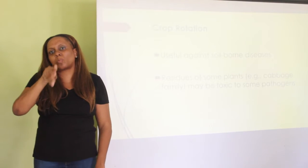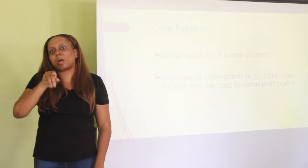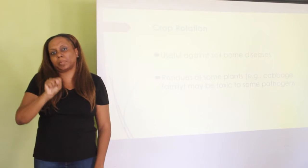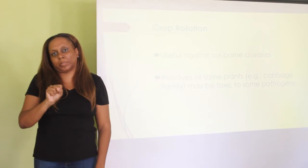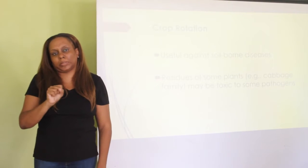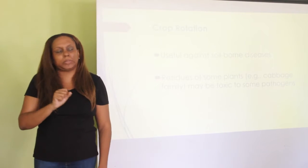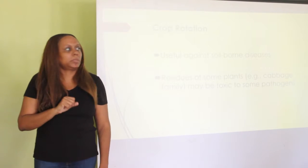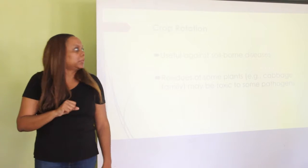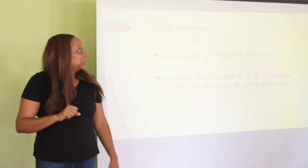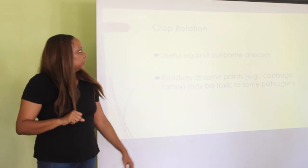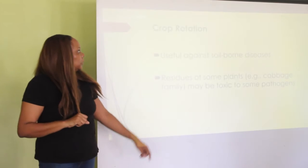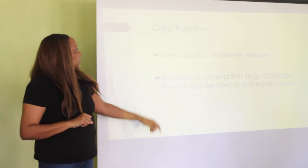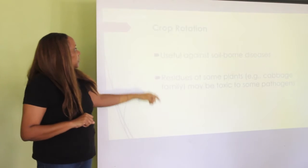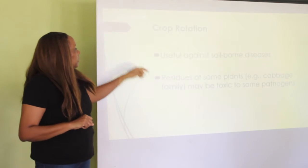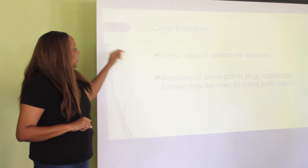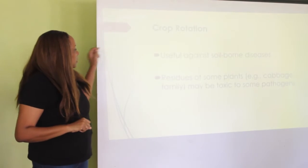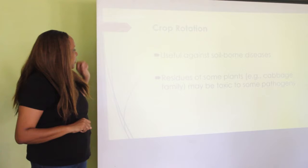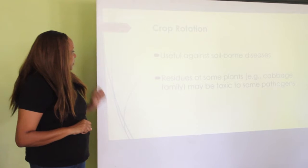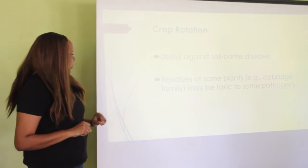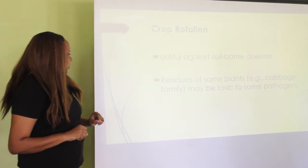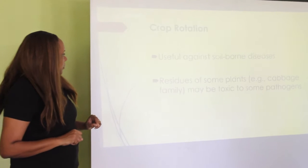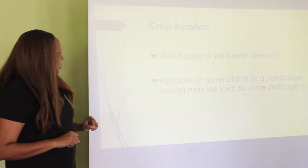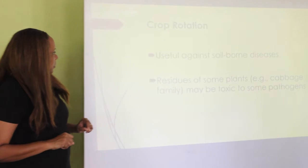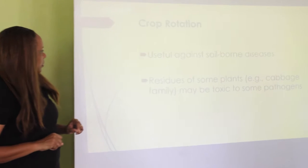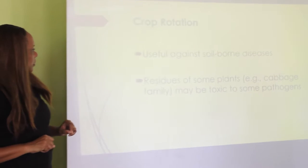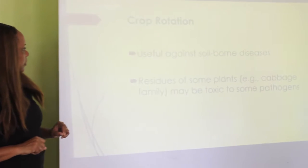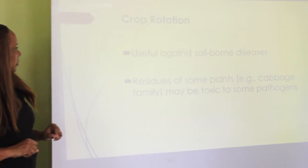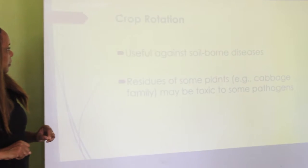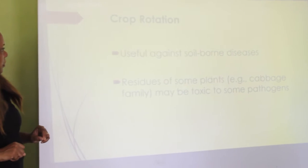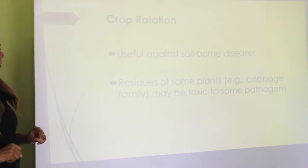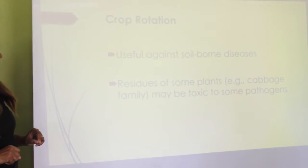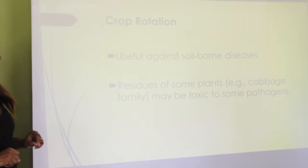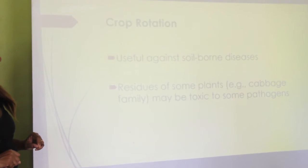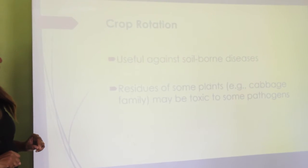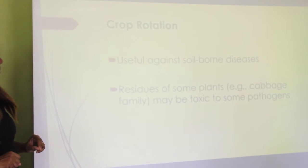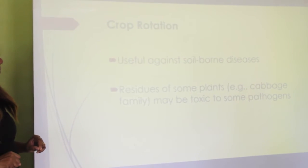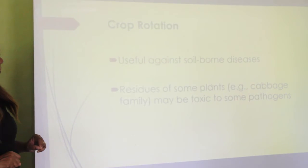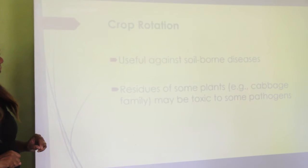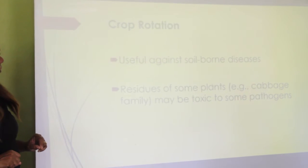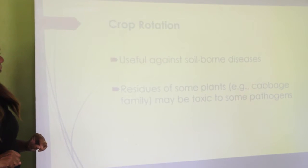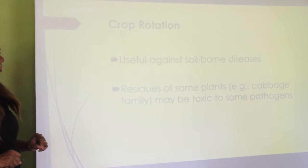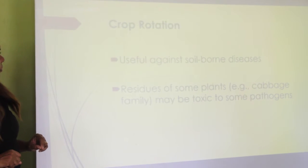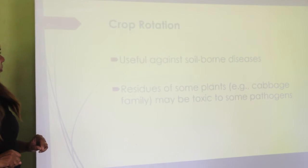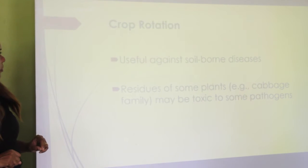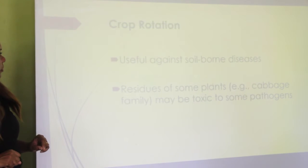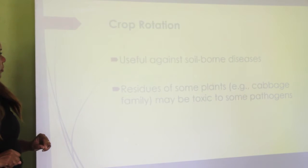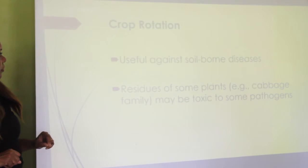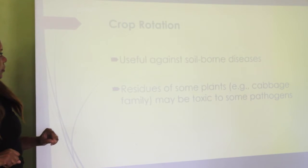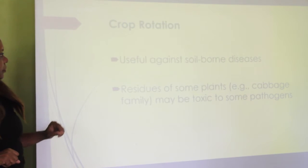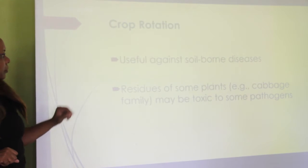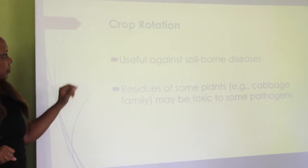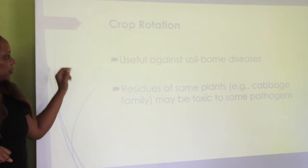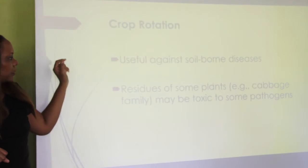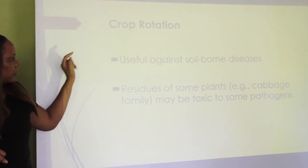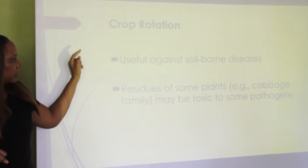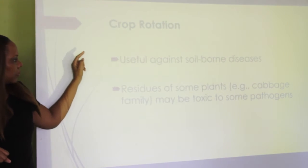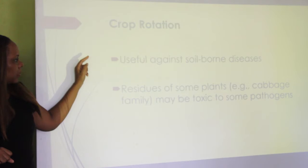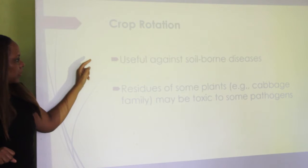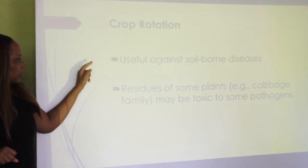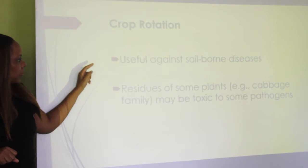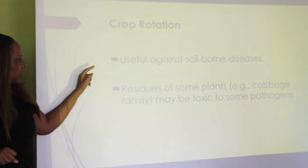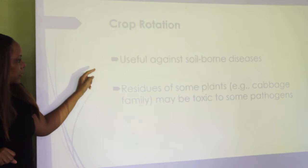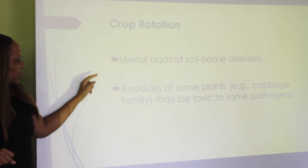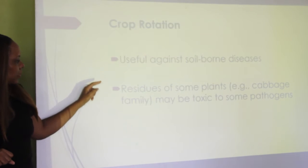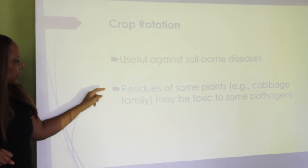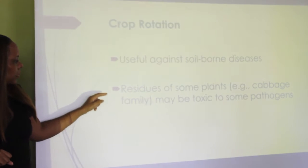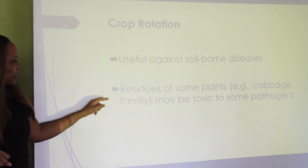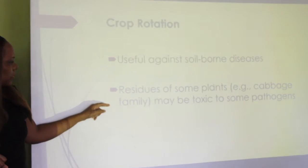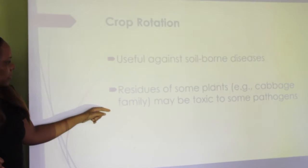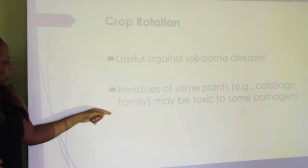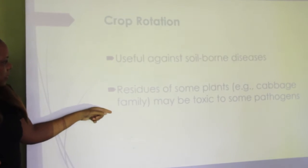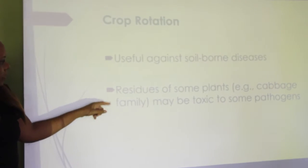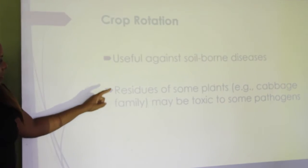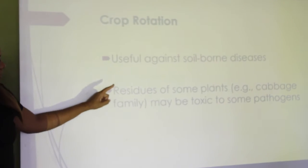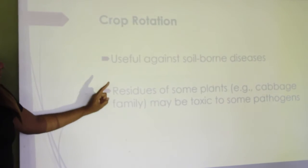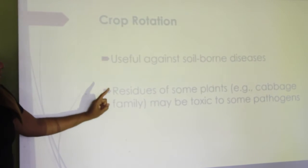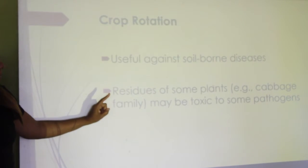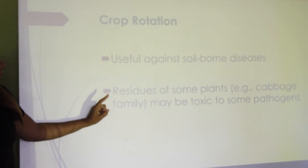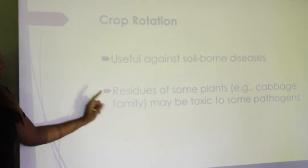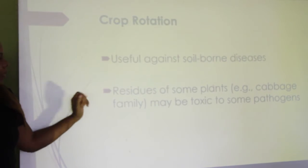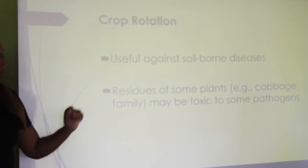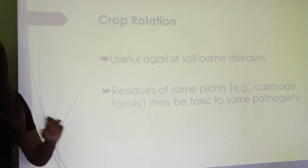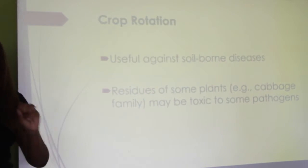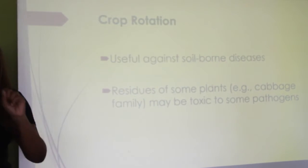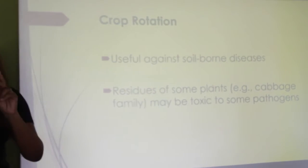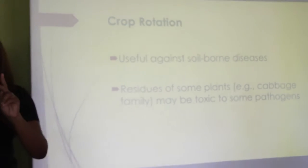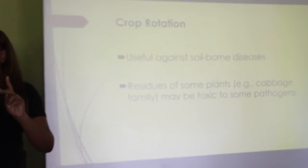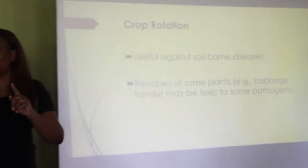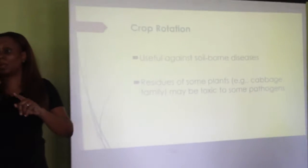cyborg diseases so you will remove a residuals right here we have a very unique way of control